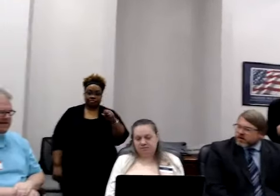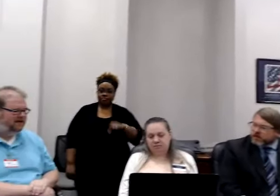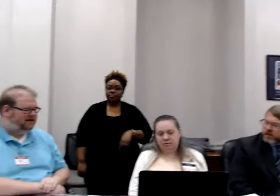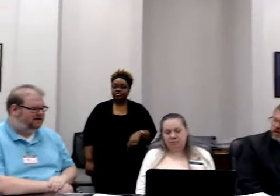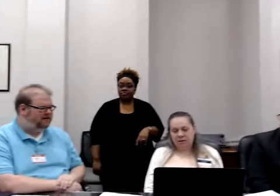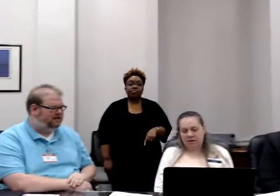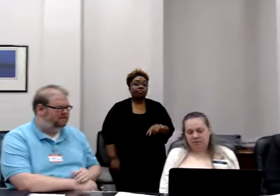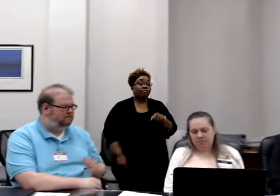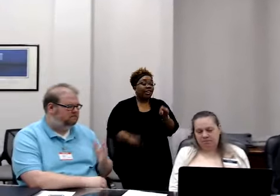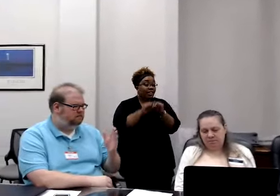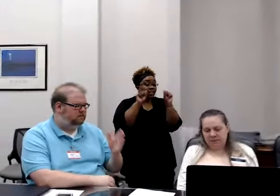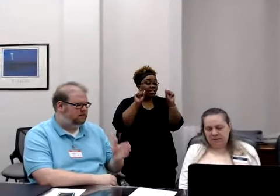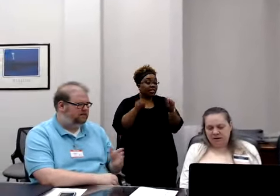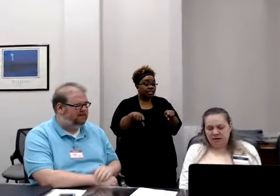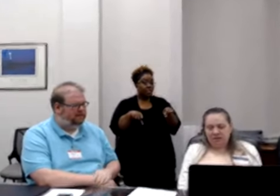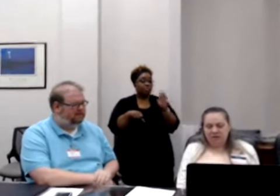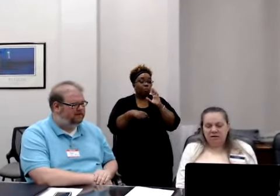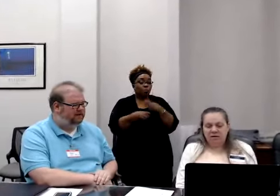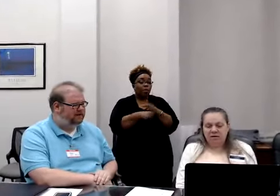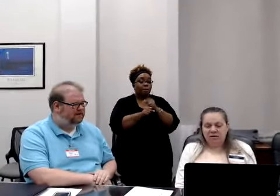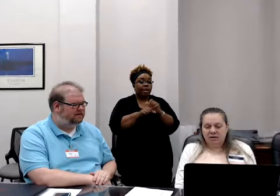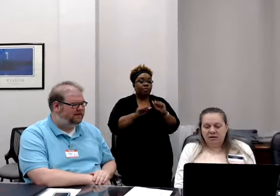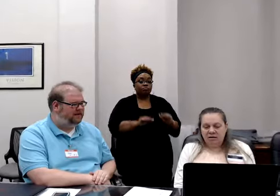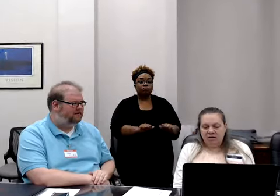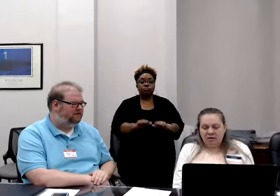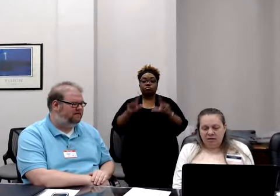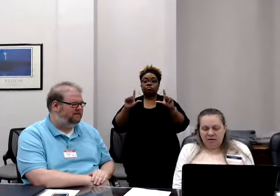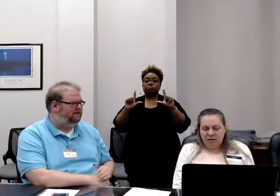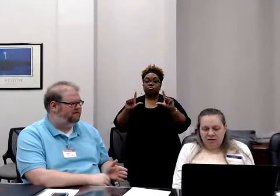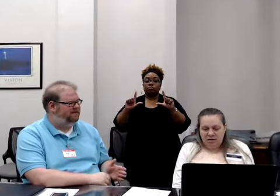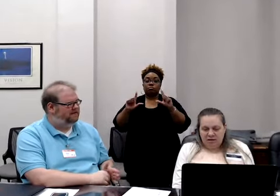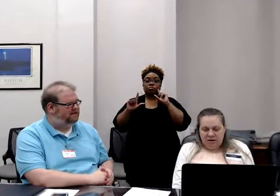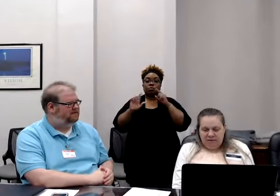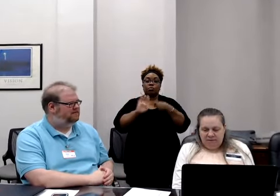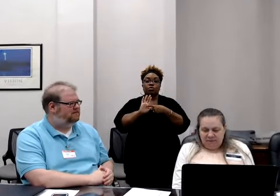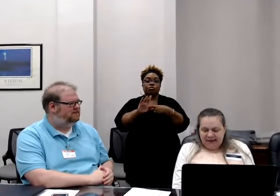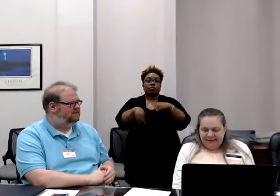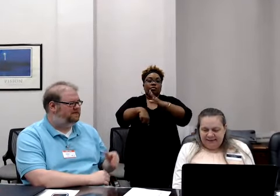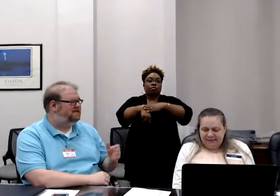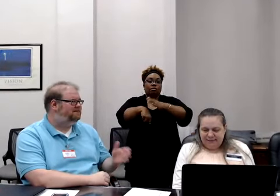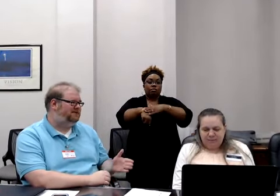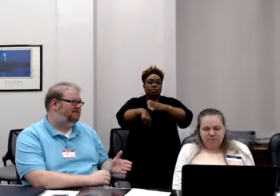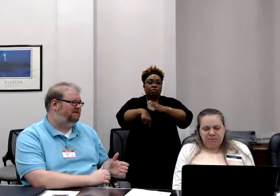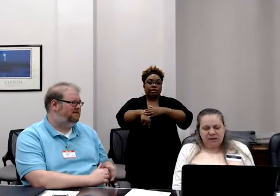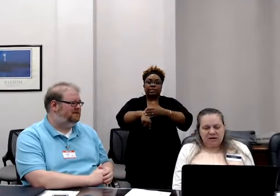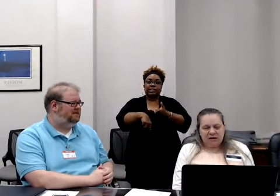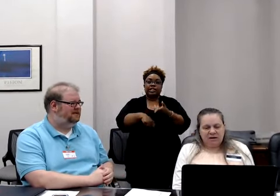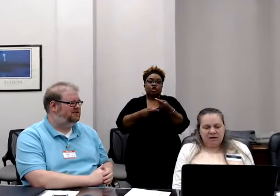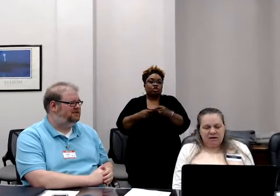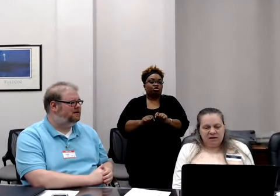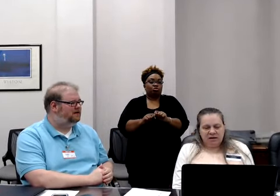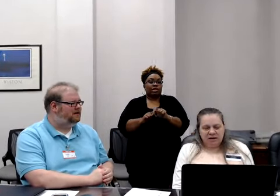The system does generate a pop-up warning that you have attempted to over vote a selection.